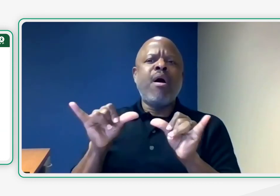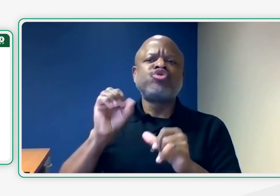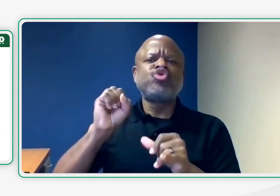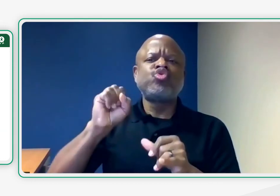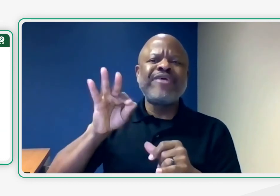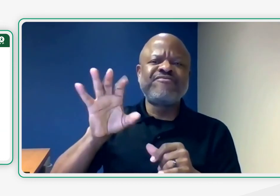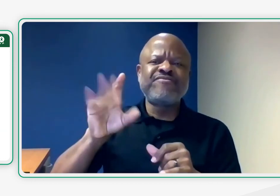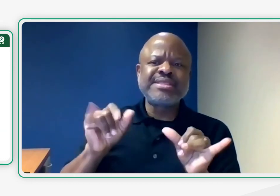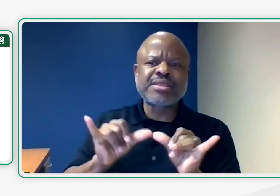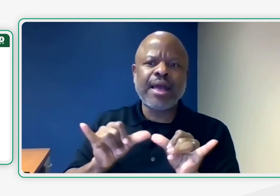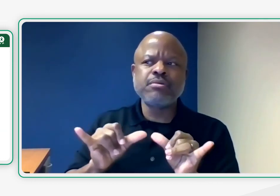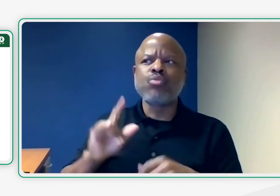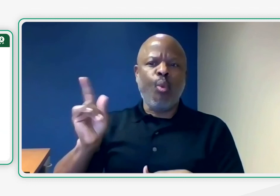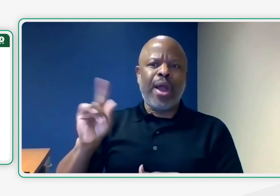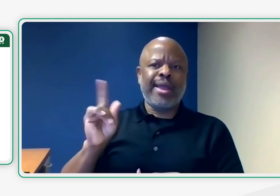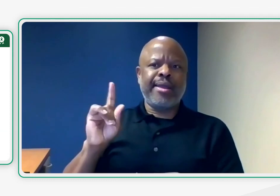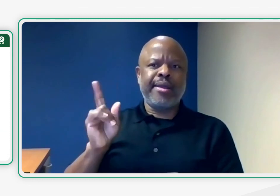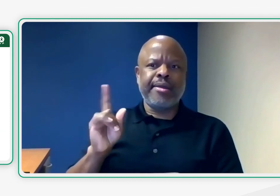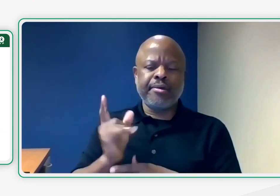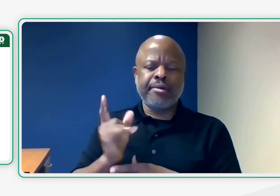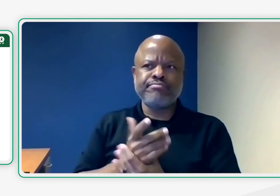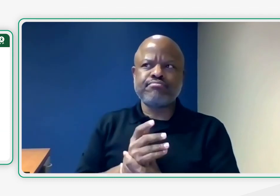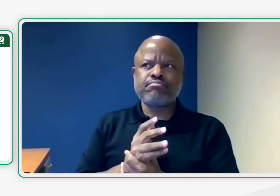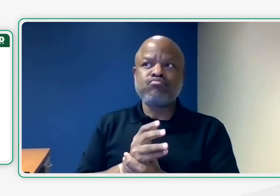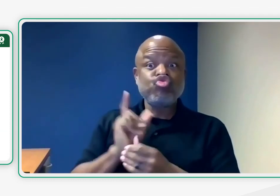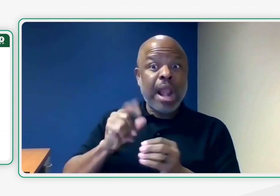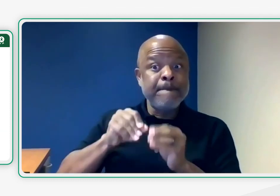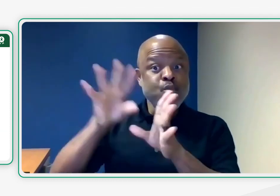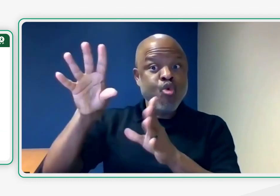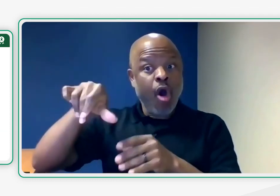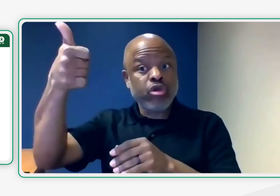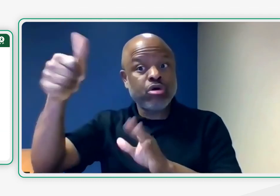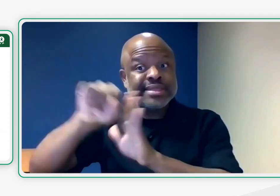Do we want to buy a house? How many square feet? Where would that house be?